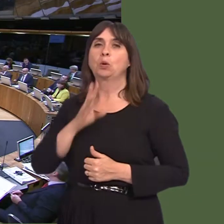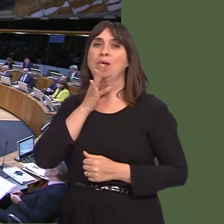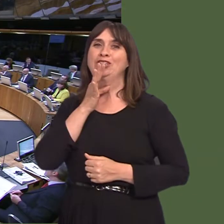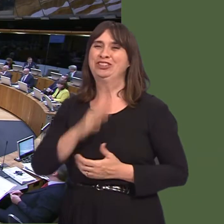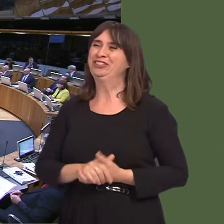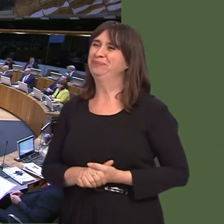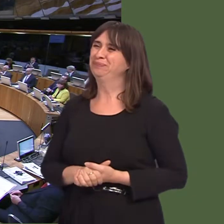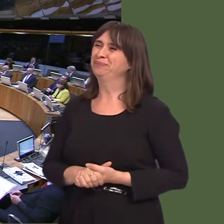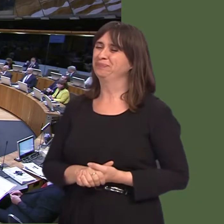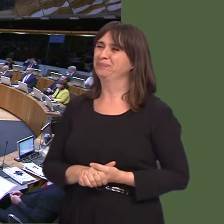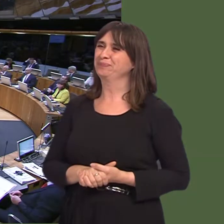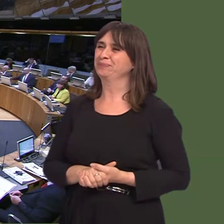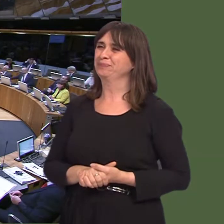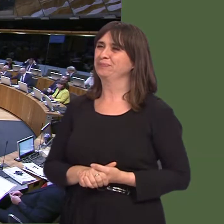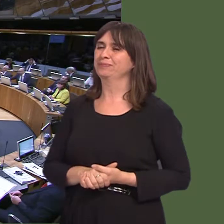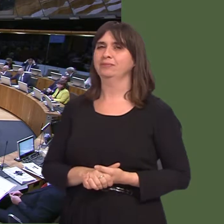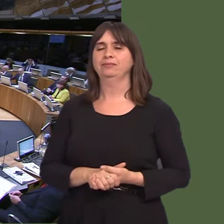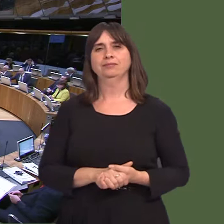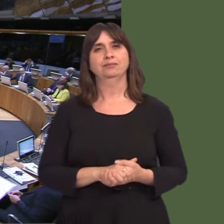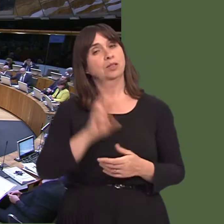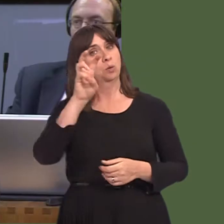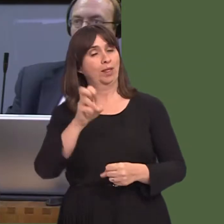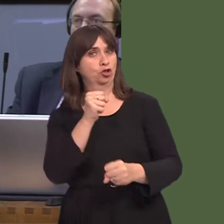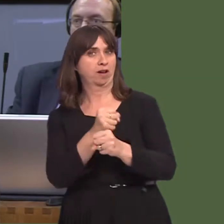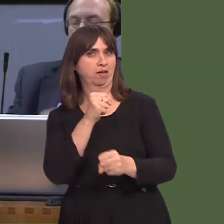yw i uwchraddio'r isadeiledd presennol er mwyn gwella profiad teithwyr.